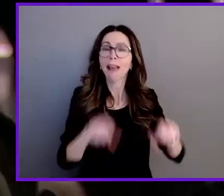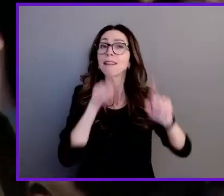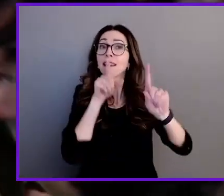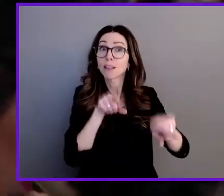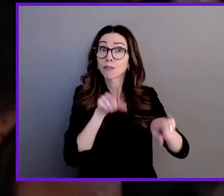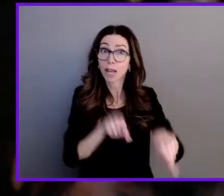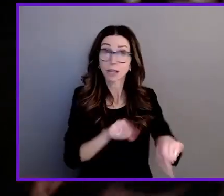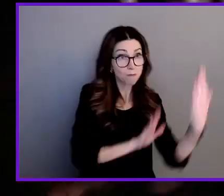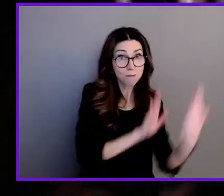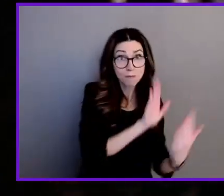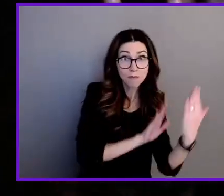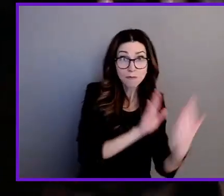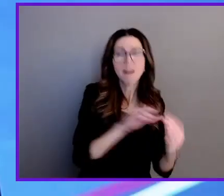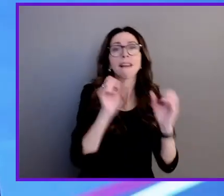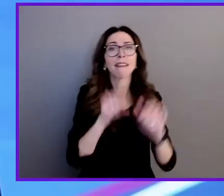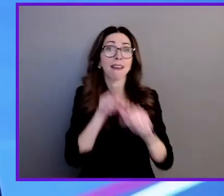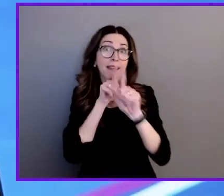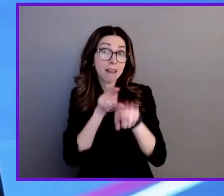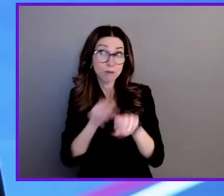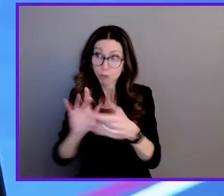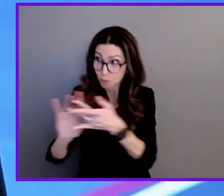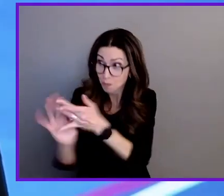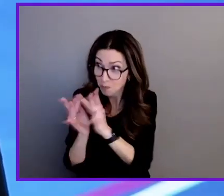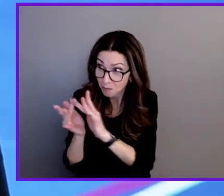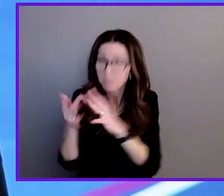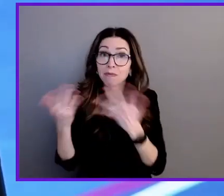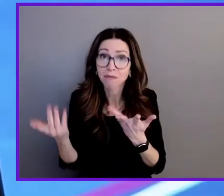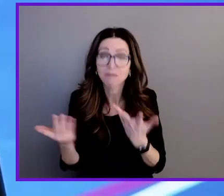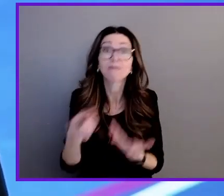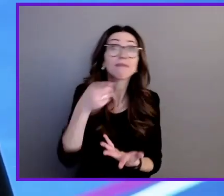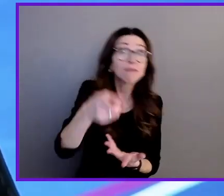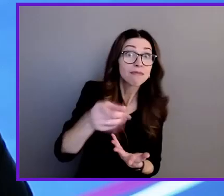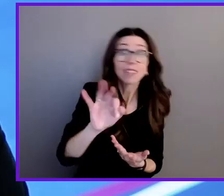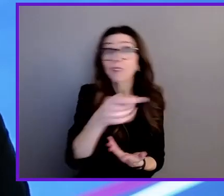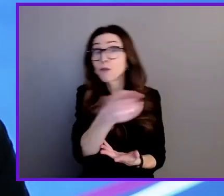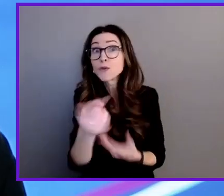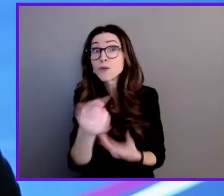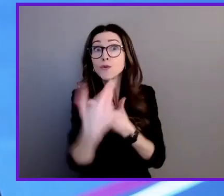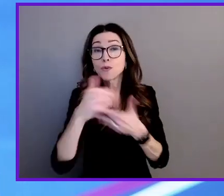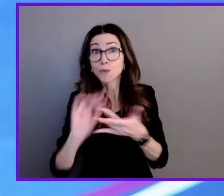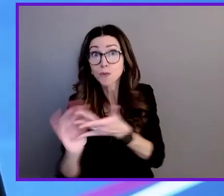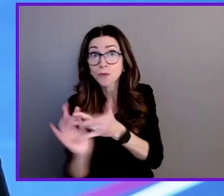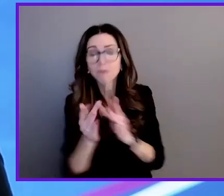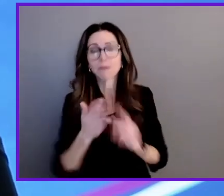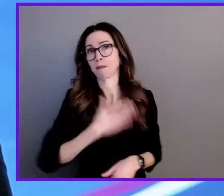you can submit your questions directly to us in the questions box. We’ve also received several questions